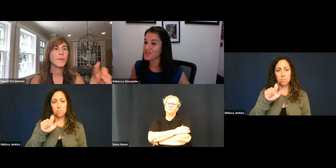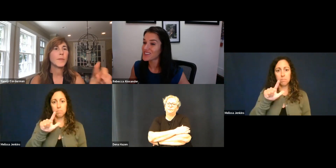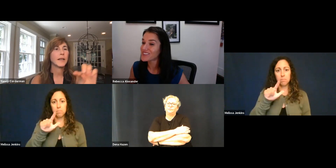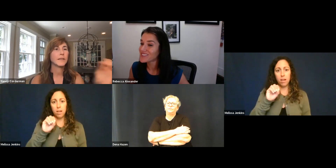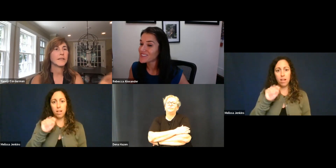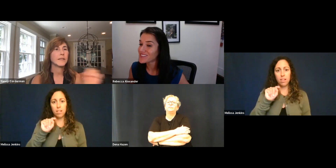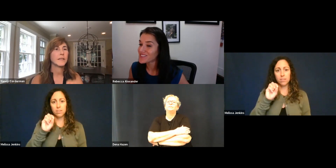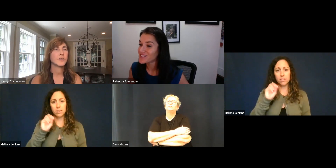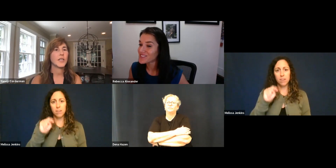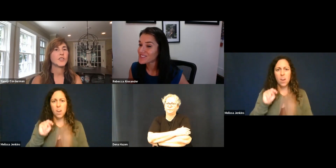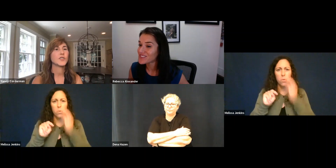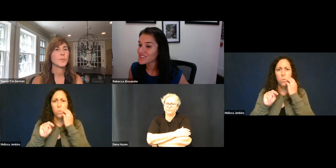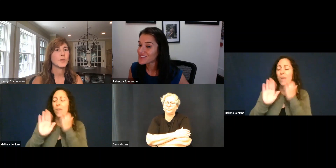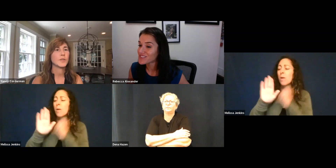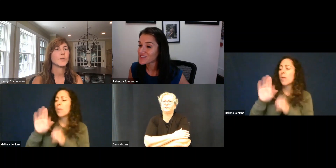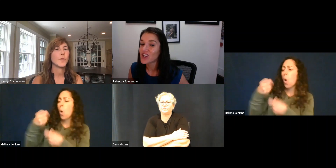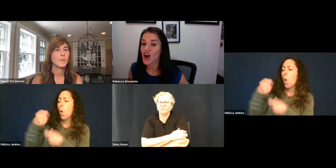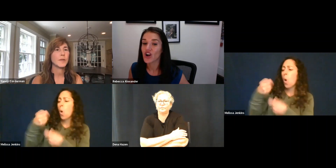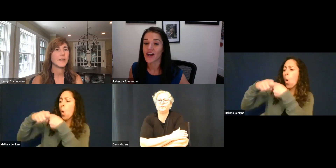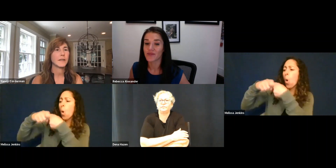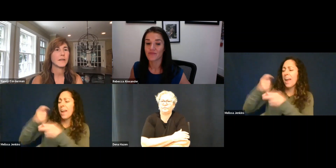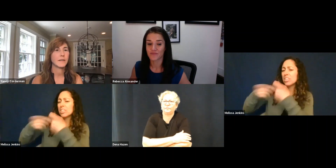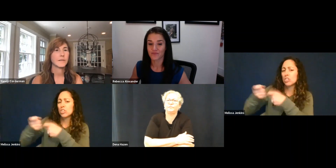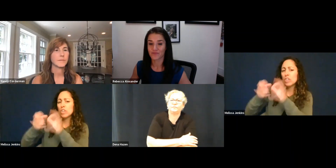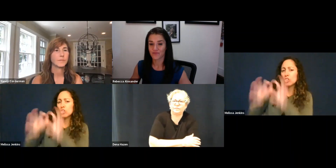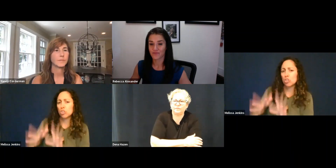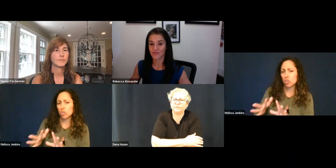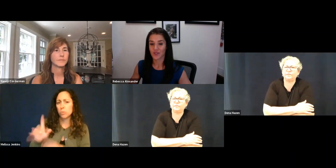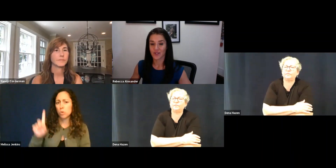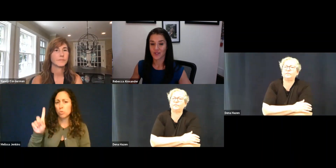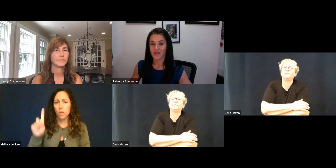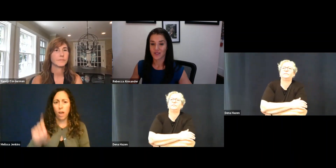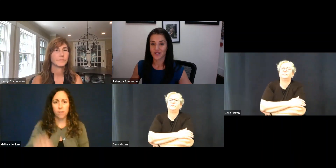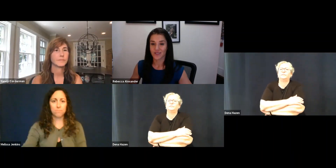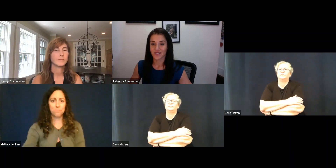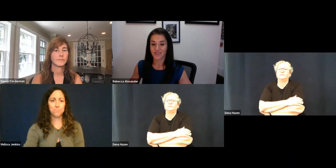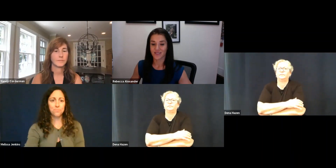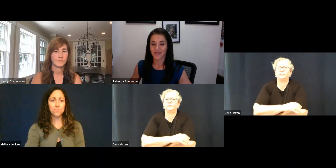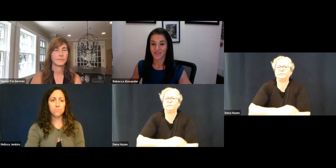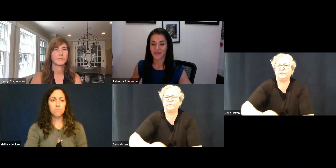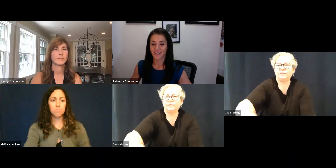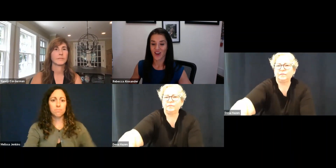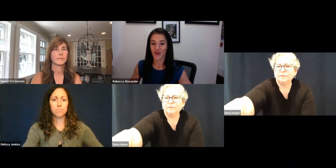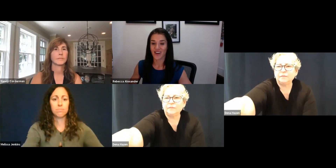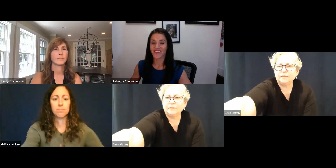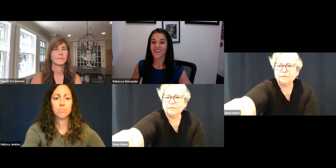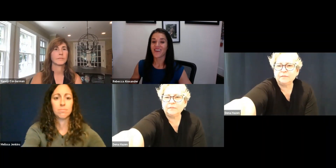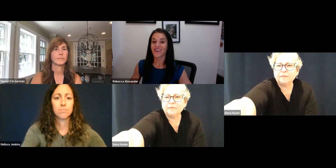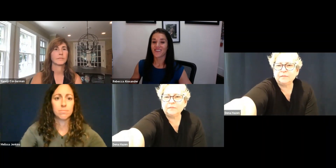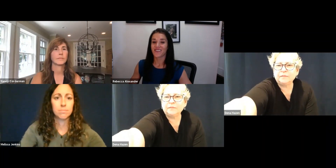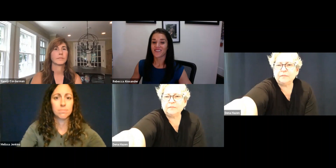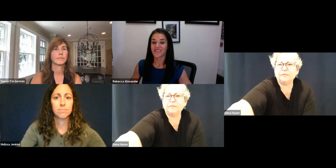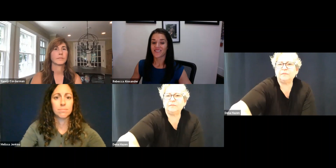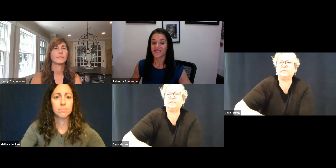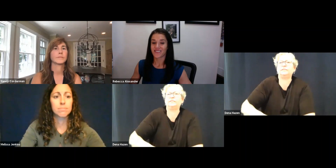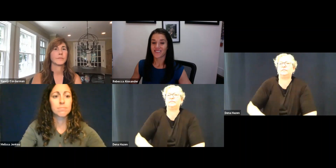Hold on, Rebecca, let's change interpreters for one minute. OK.